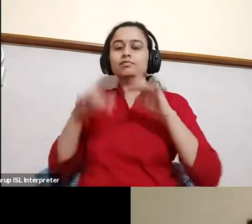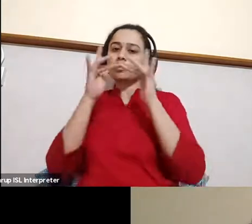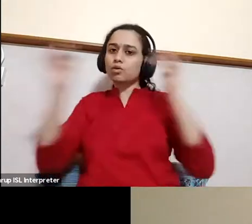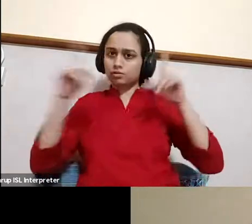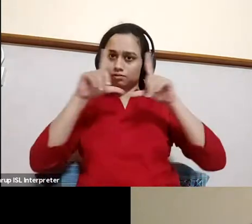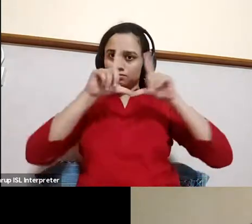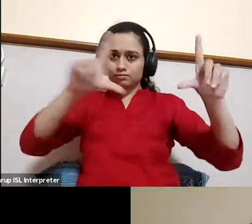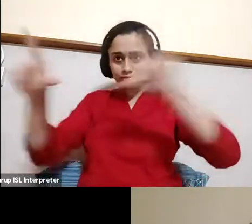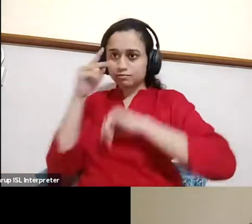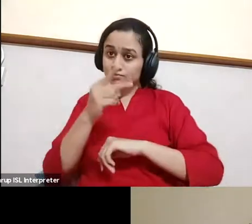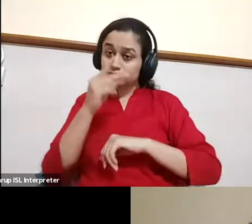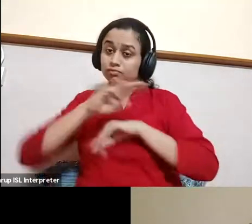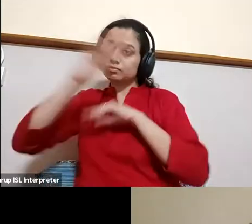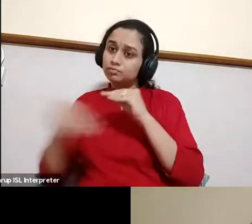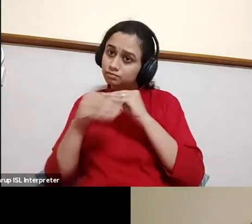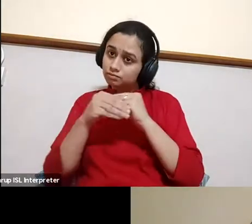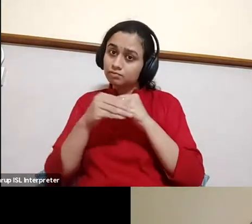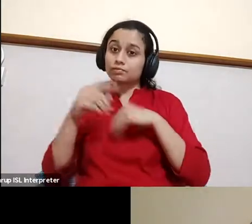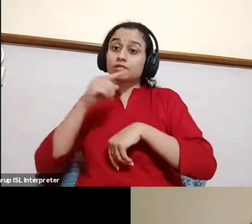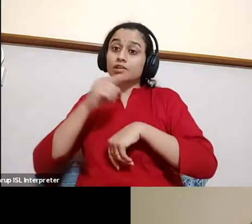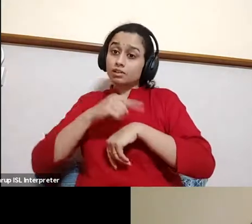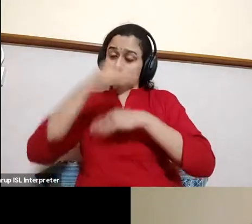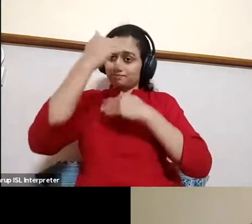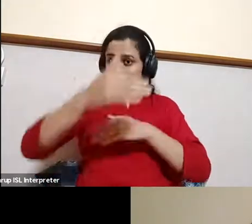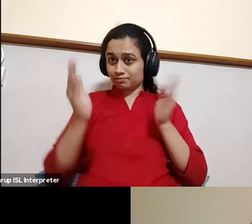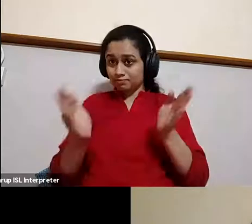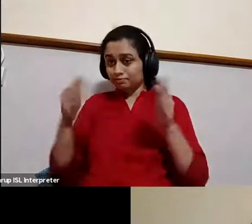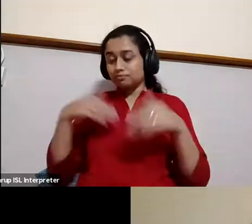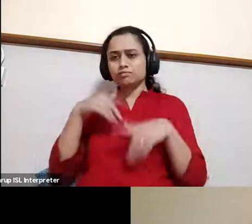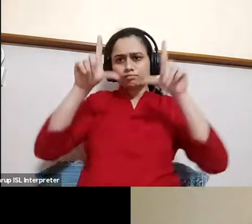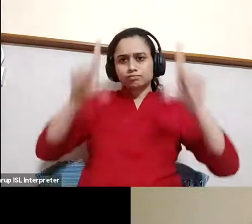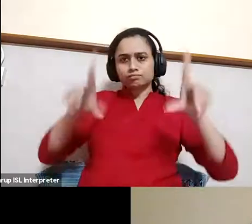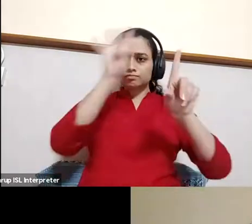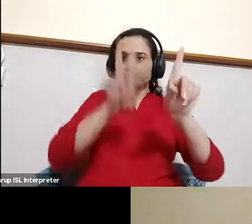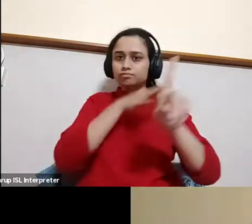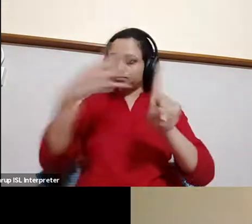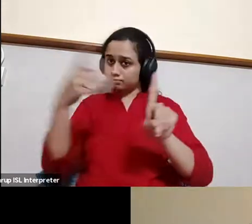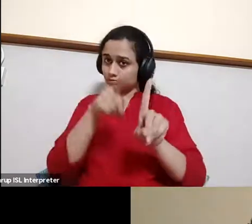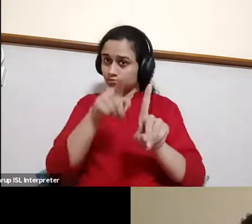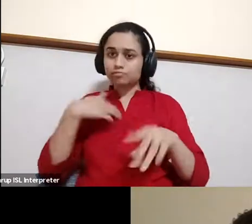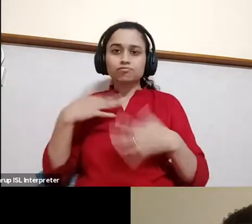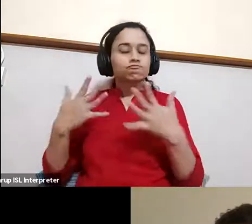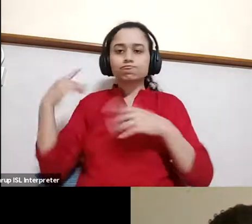we've put together a timeline which sort of charts the whole history which is not so um